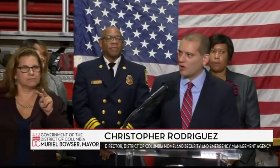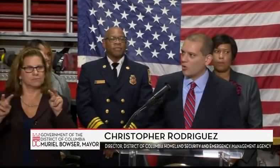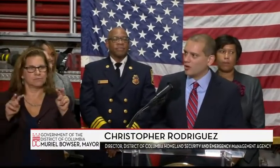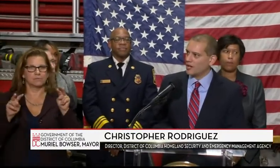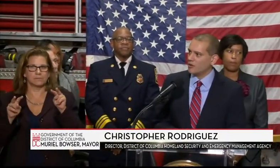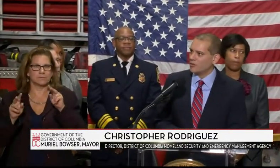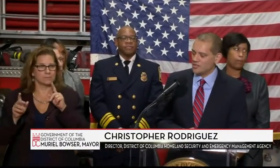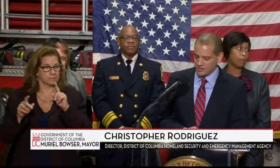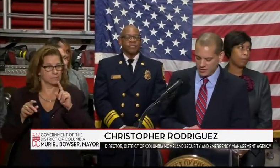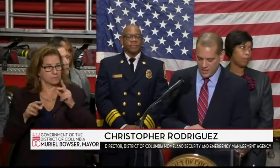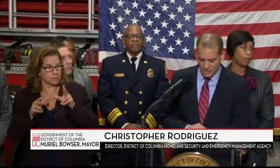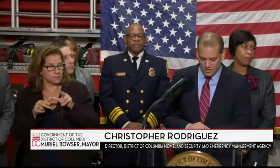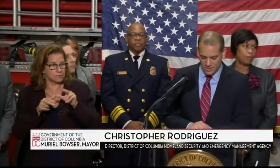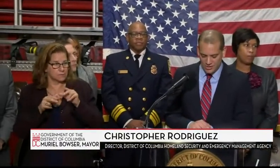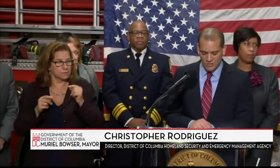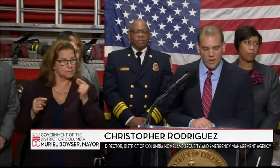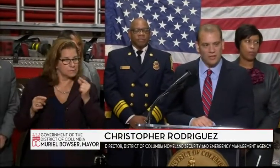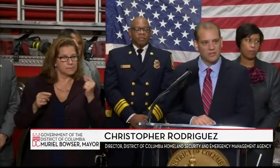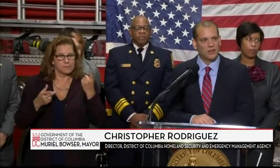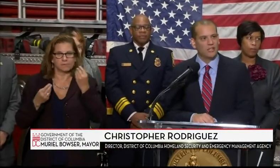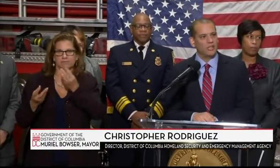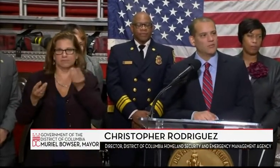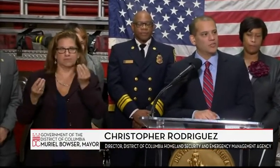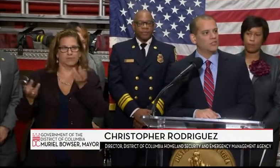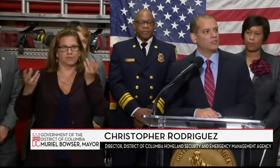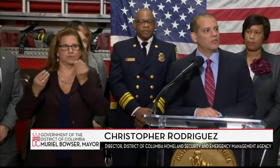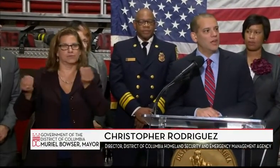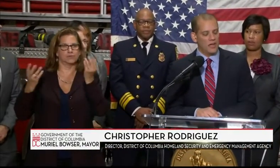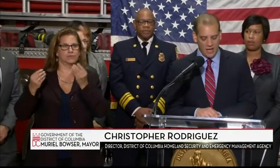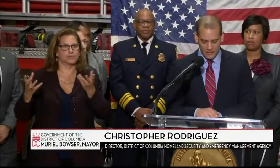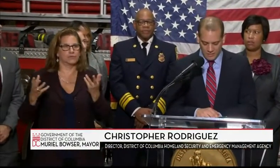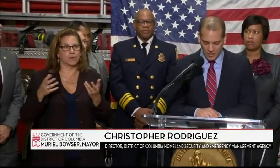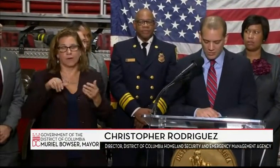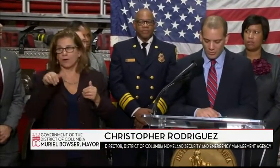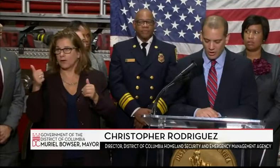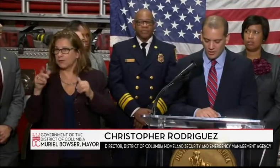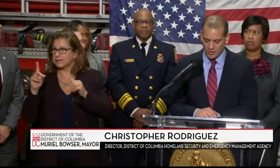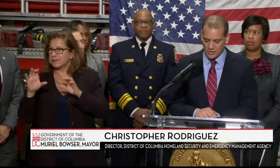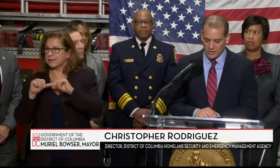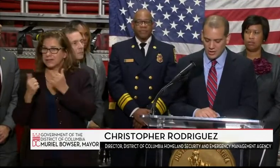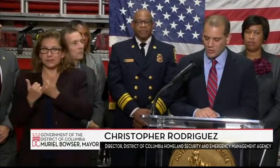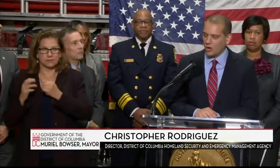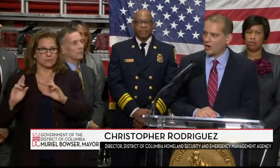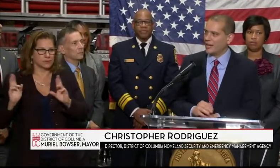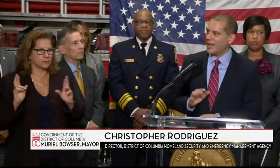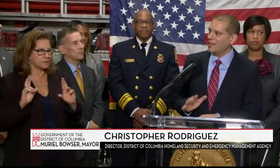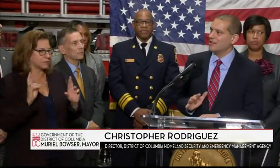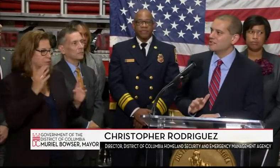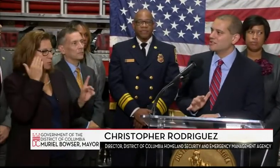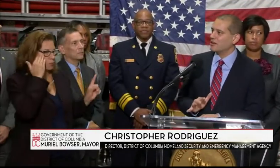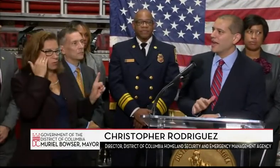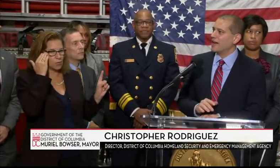WE HAVE BEEN COORDINATING WITH DISTRICT AGENCIES AS WELL AS OUR KEY REGIONAL AND FEDERAL PARTNERS REGARDING ANY NECESSARY